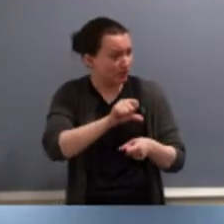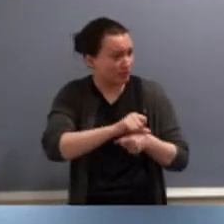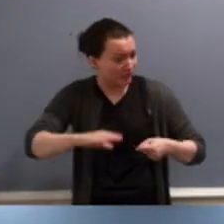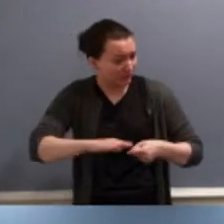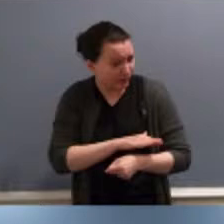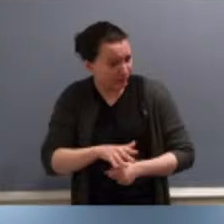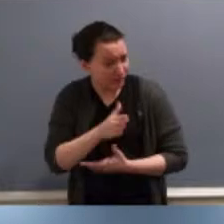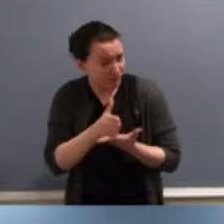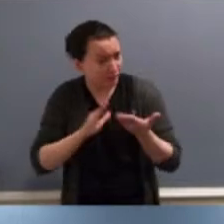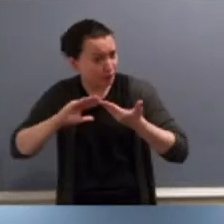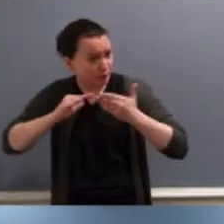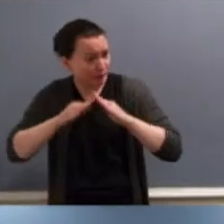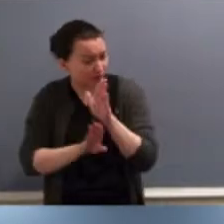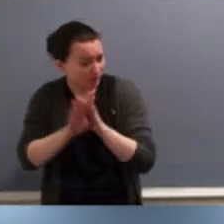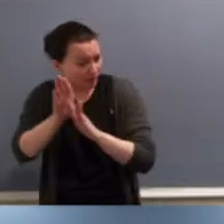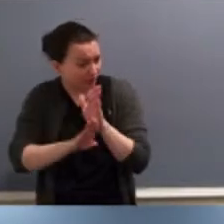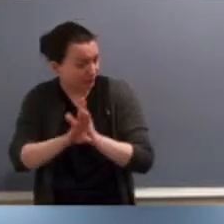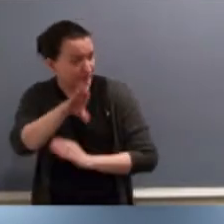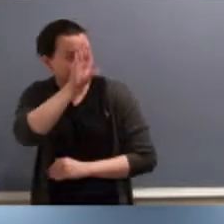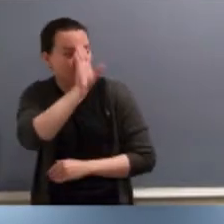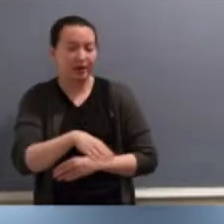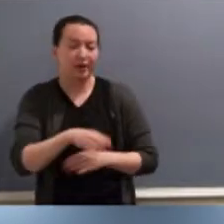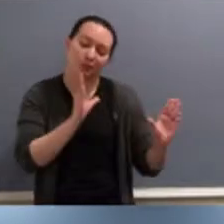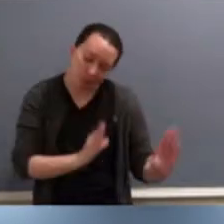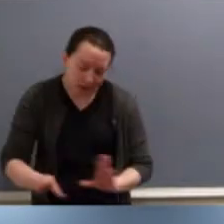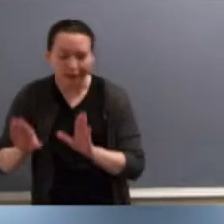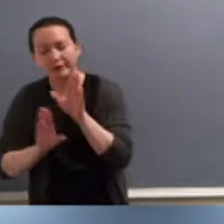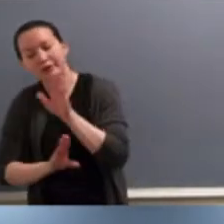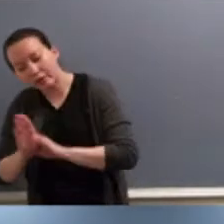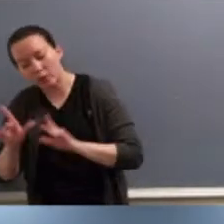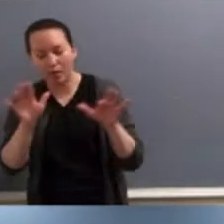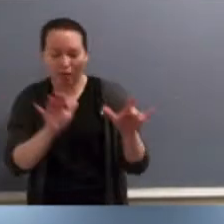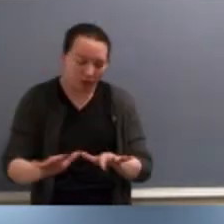those community development positions I know in planning and development yeah we have there has